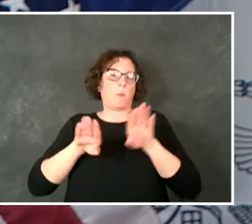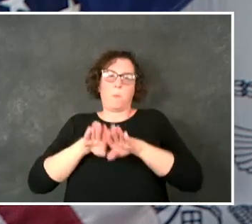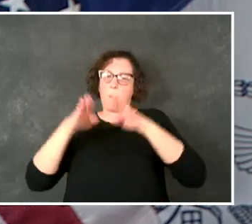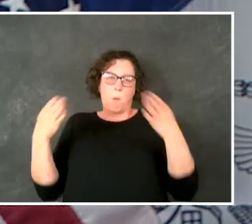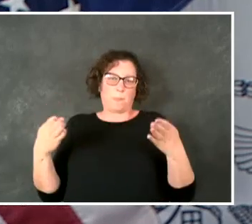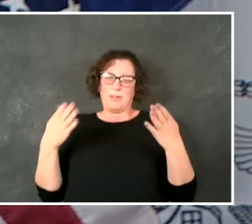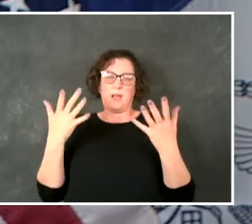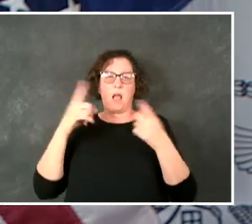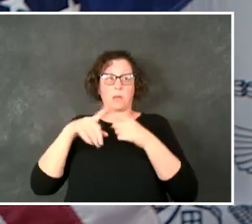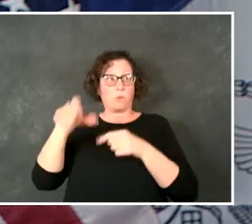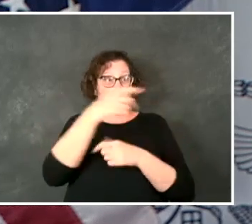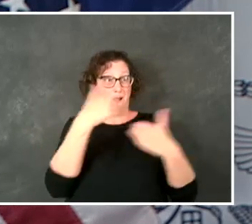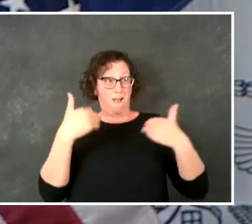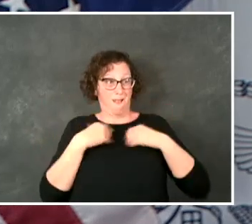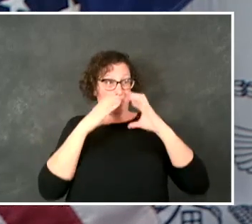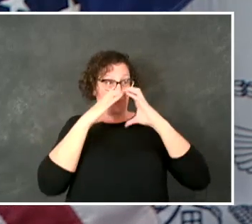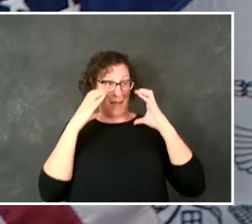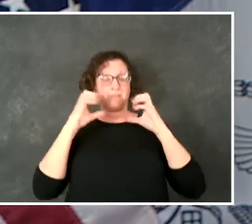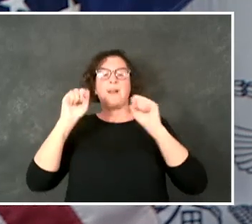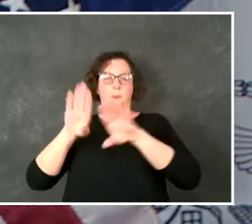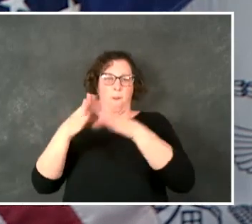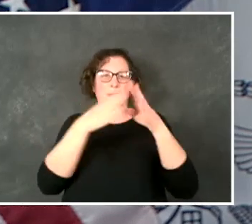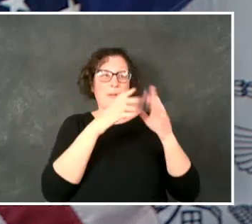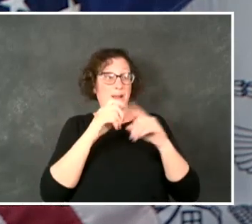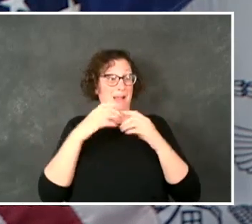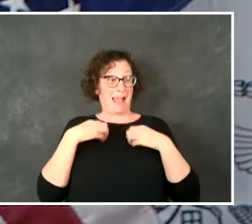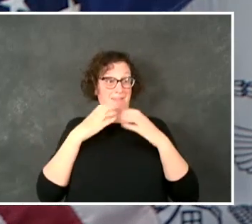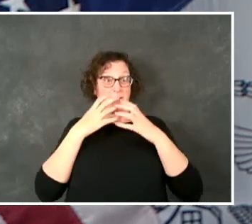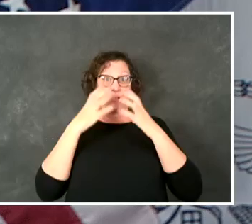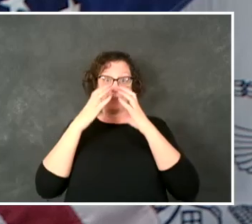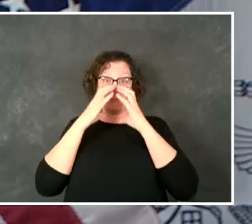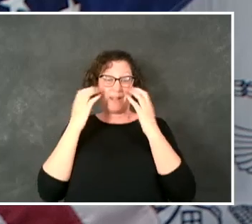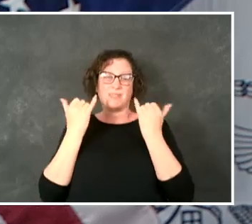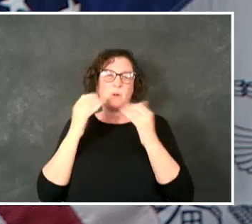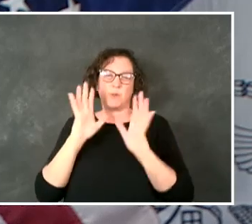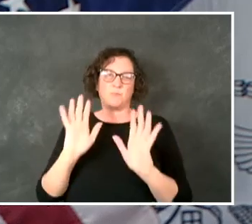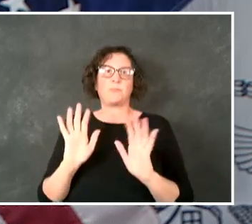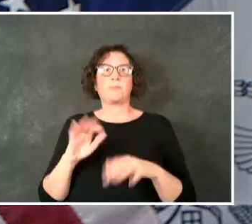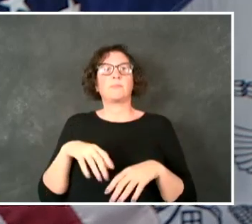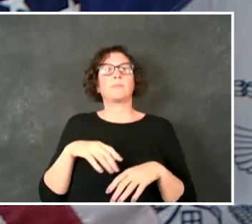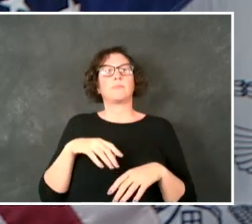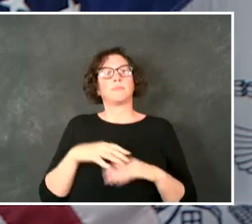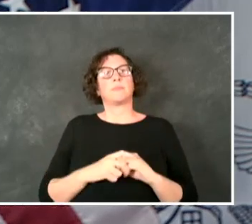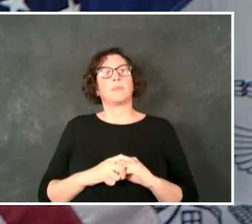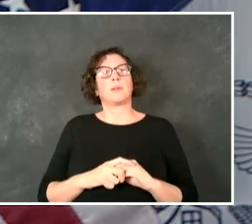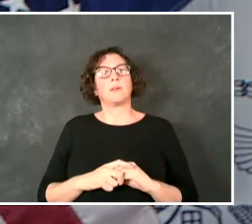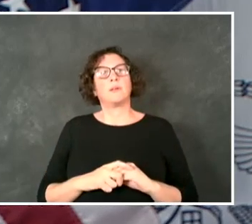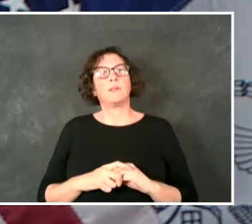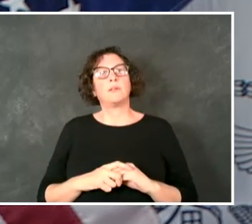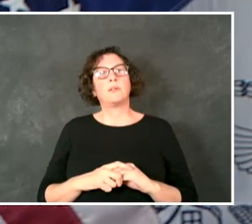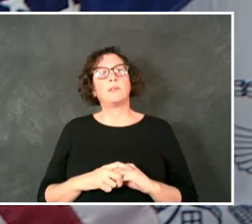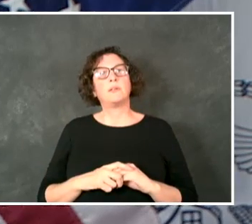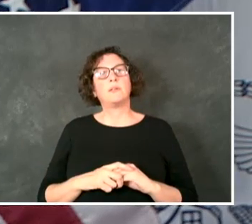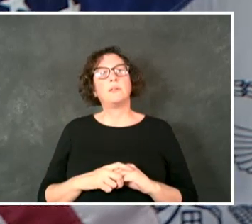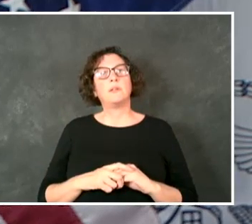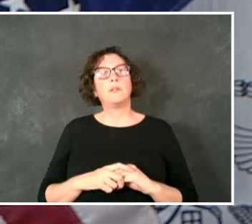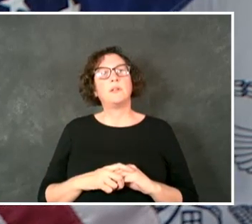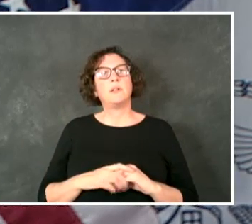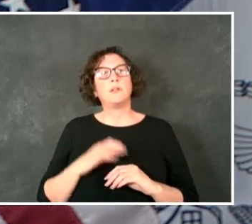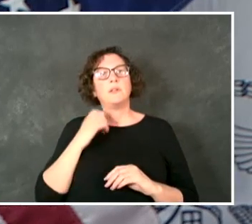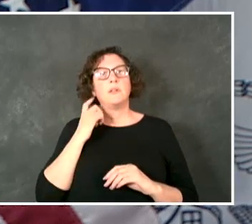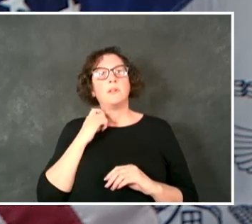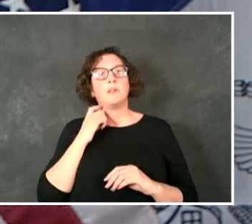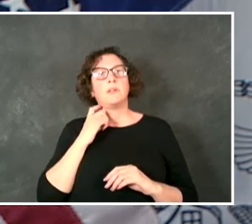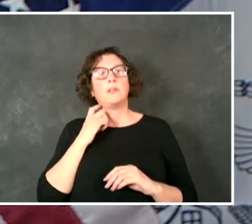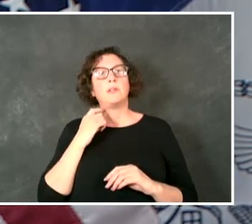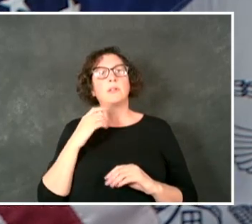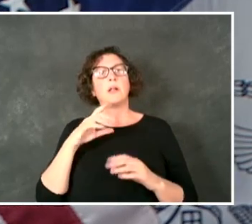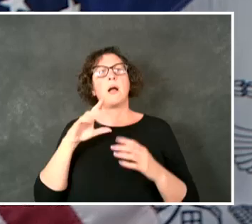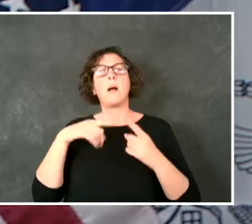THE UNDERLYING